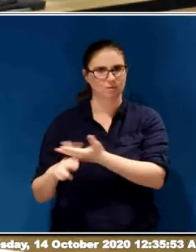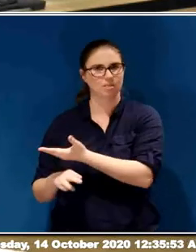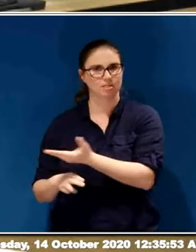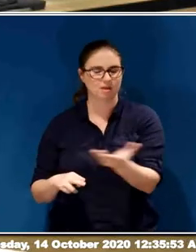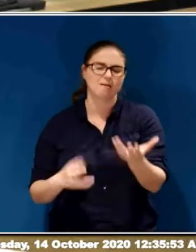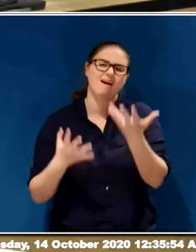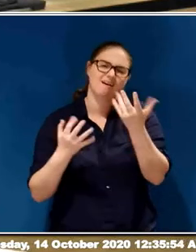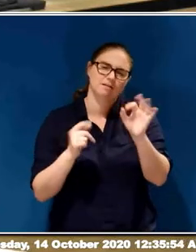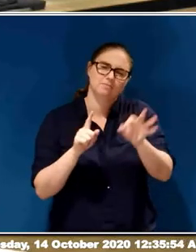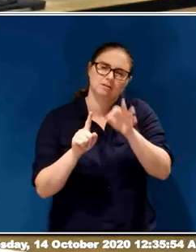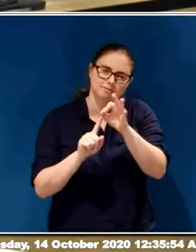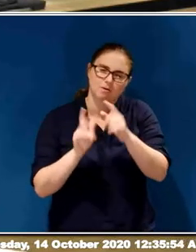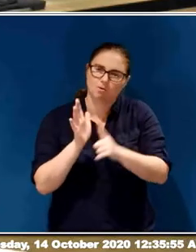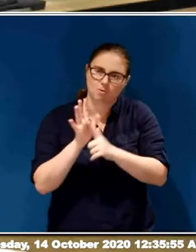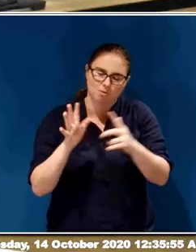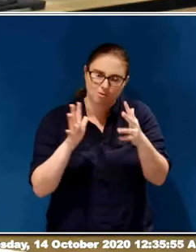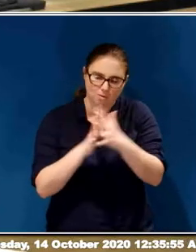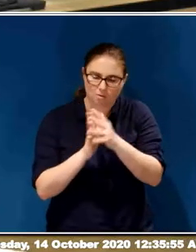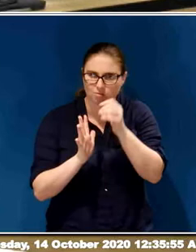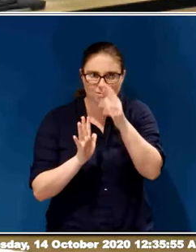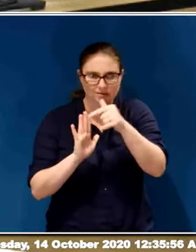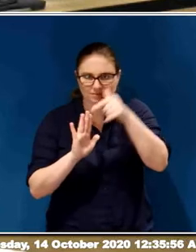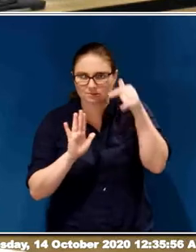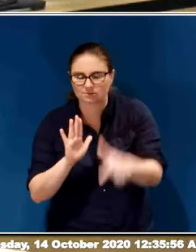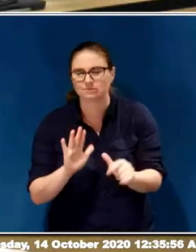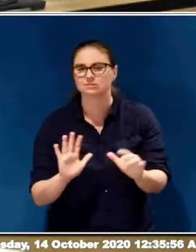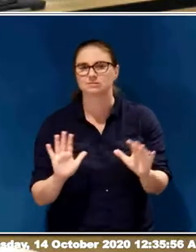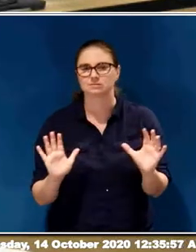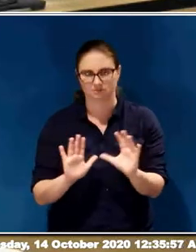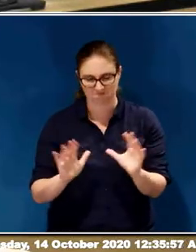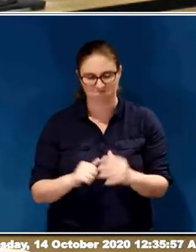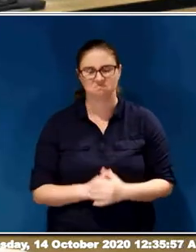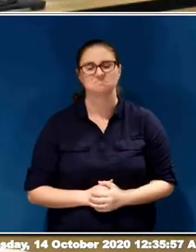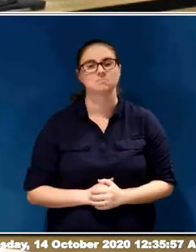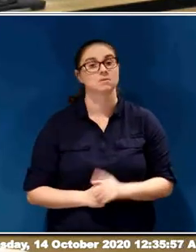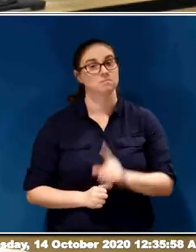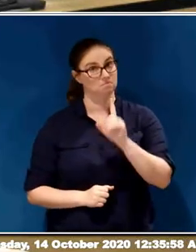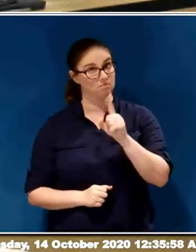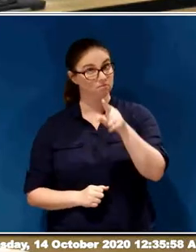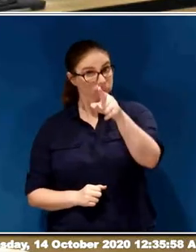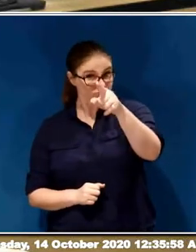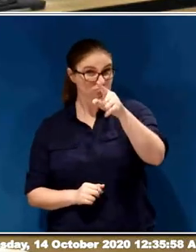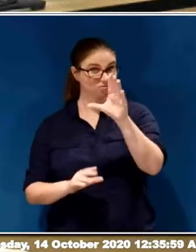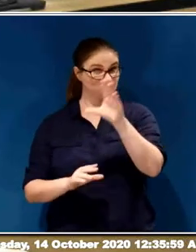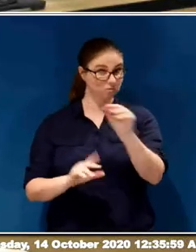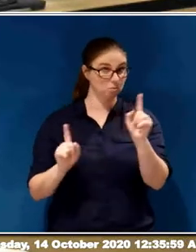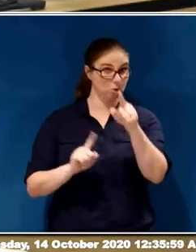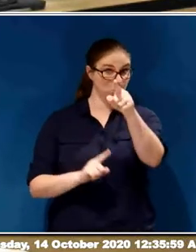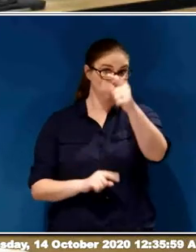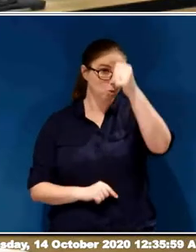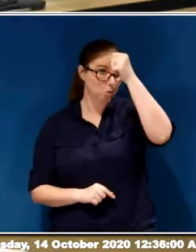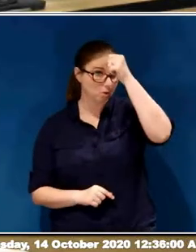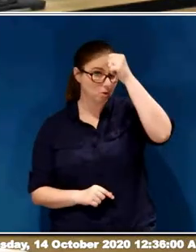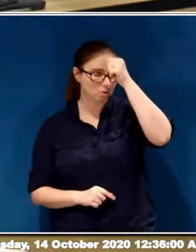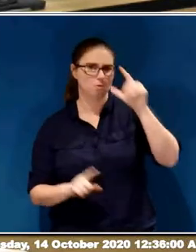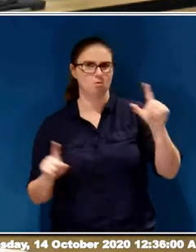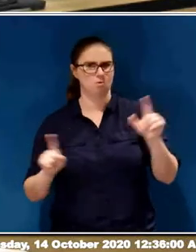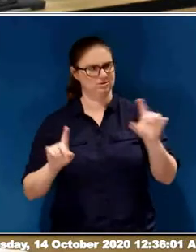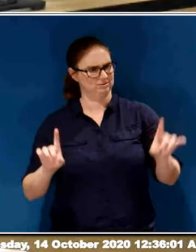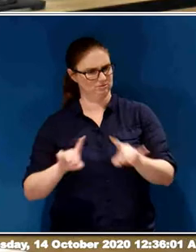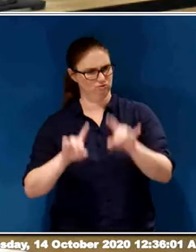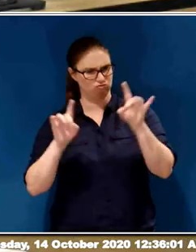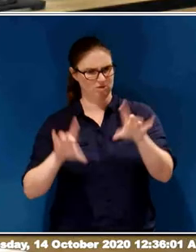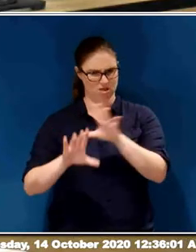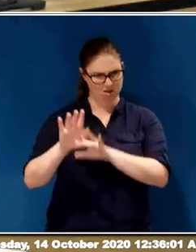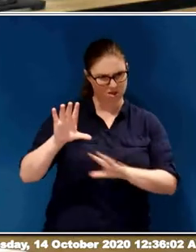knowledge, what national level guidance is offered regarding how to implement